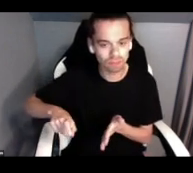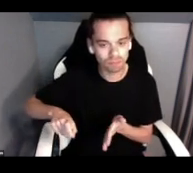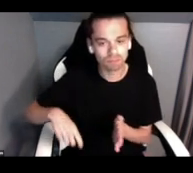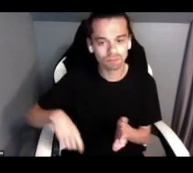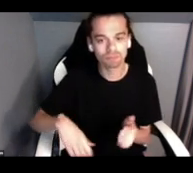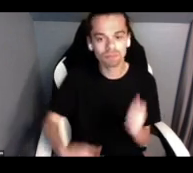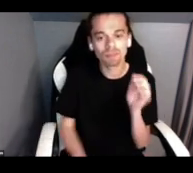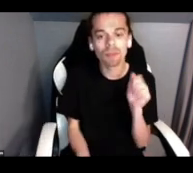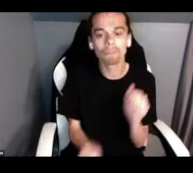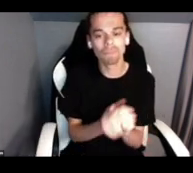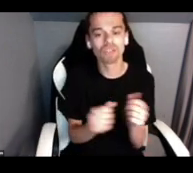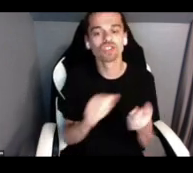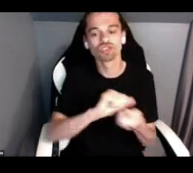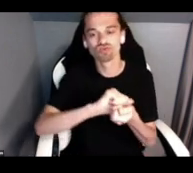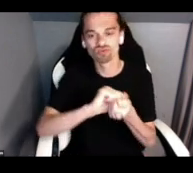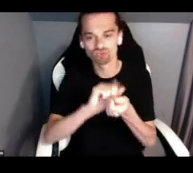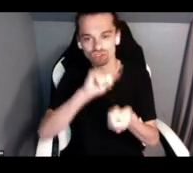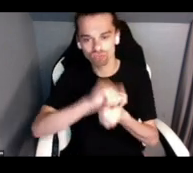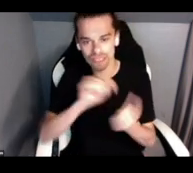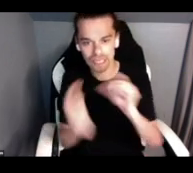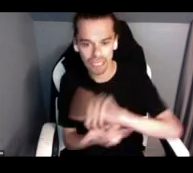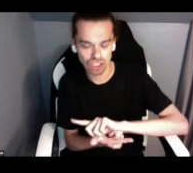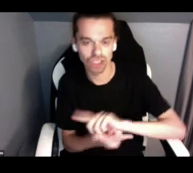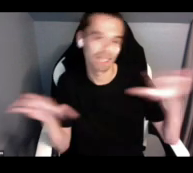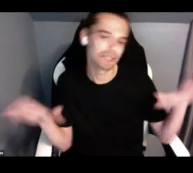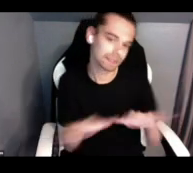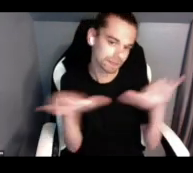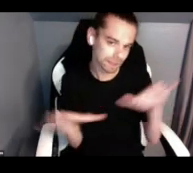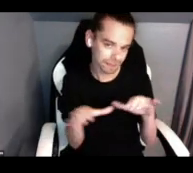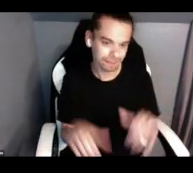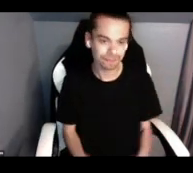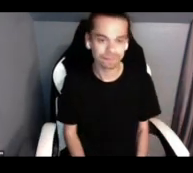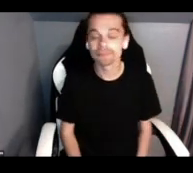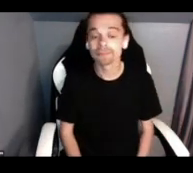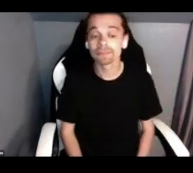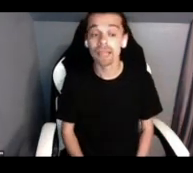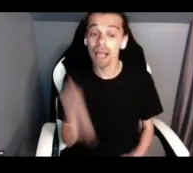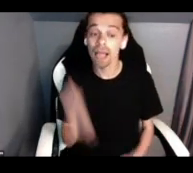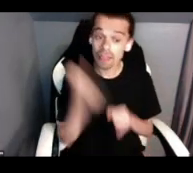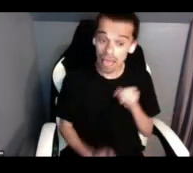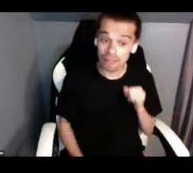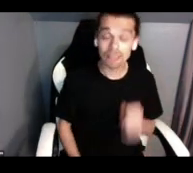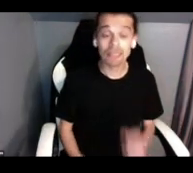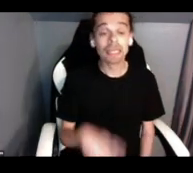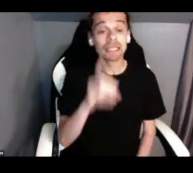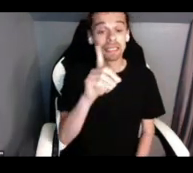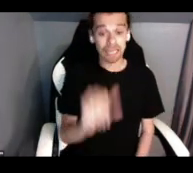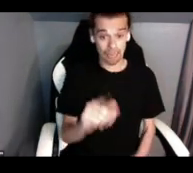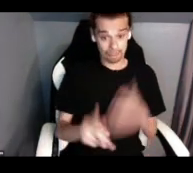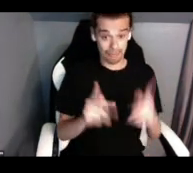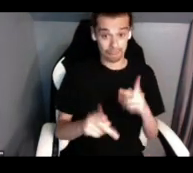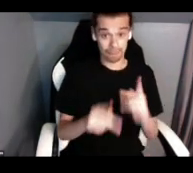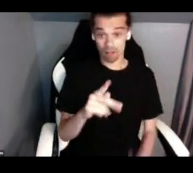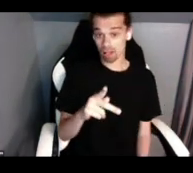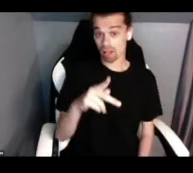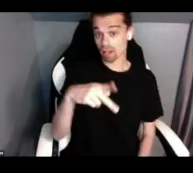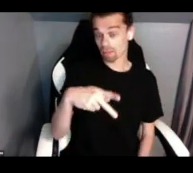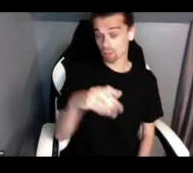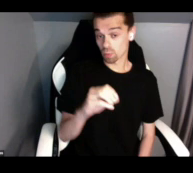And lastly, disabled people of color with LTSS needs must be in